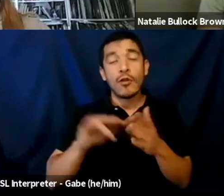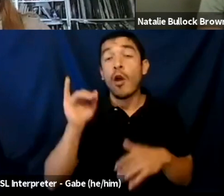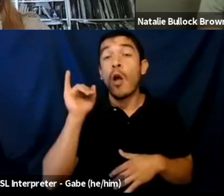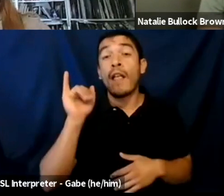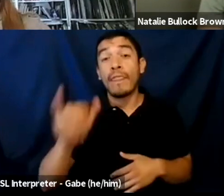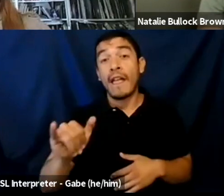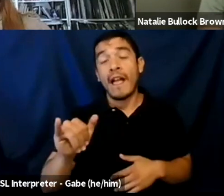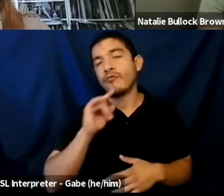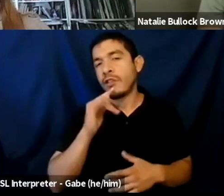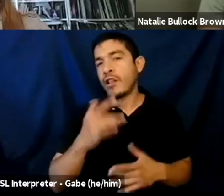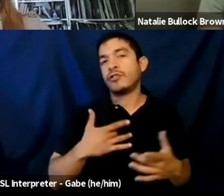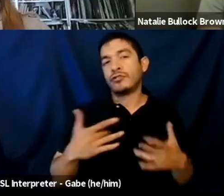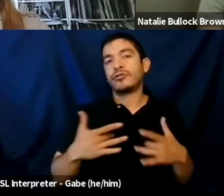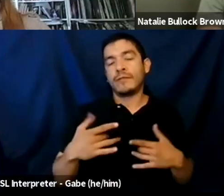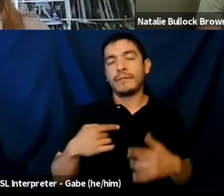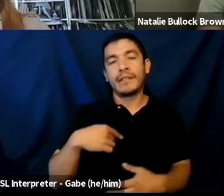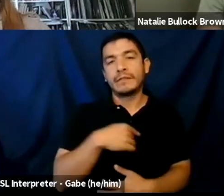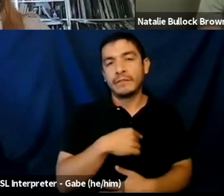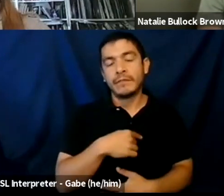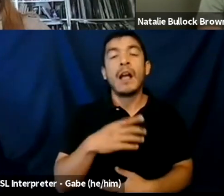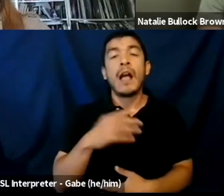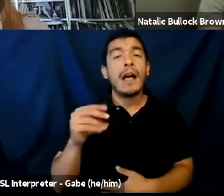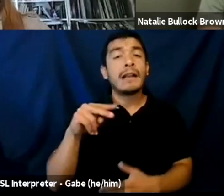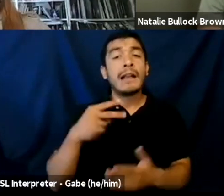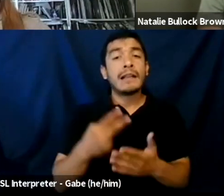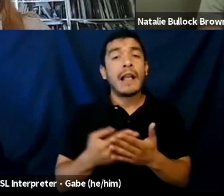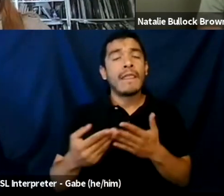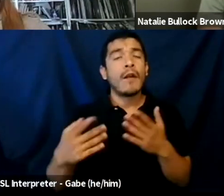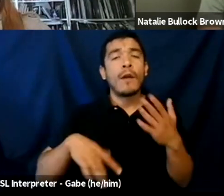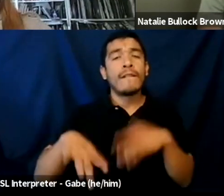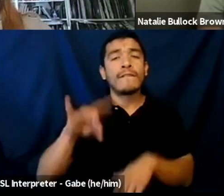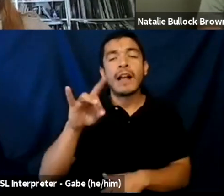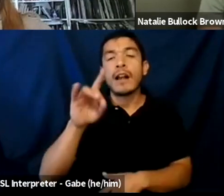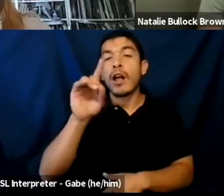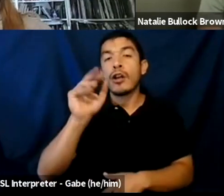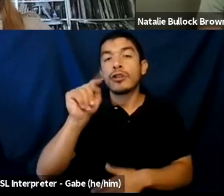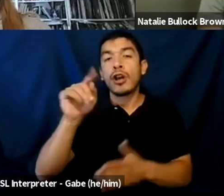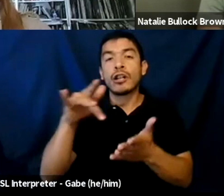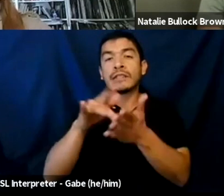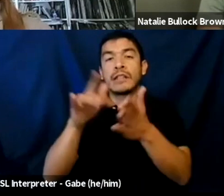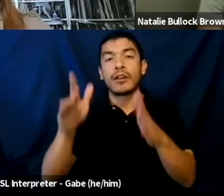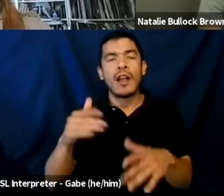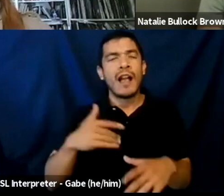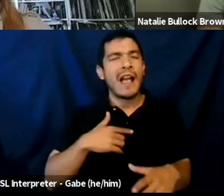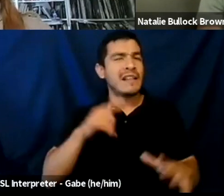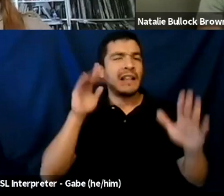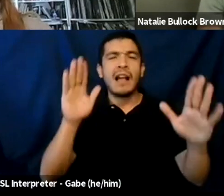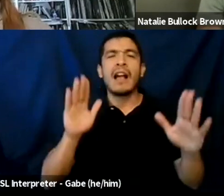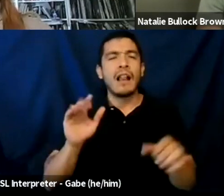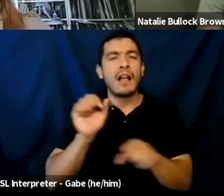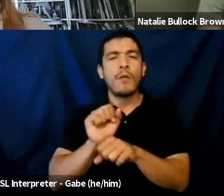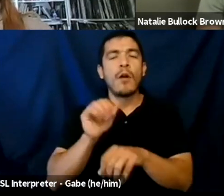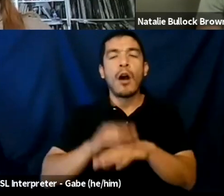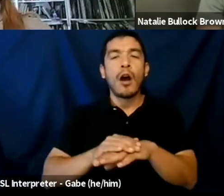The second thing is we found that the Dart Center has excellent work on sort of dealing with trauma,